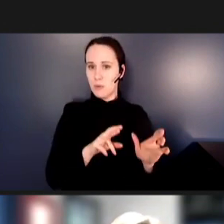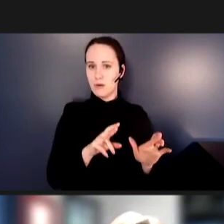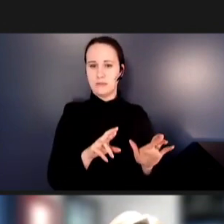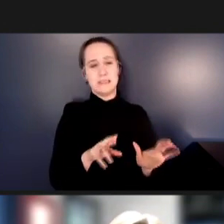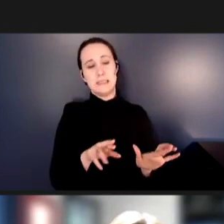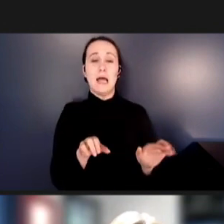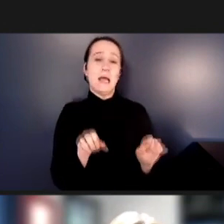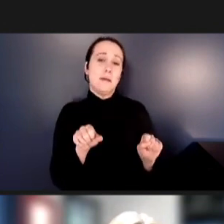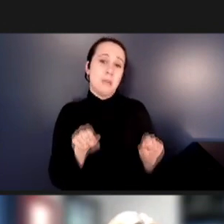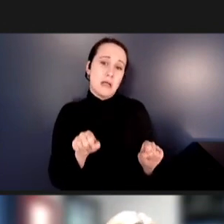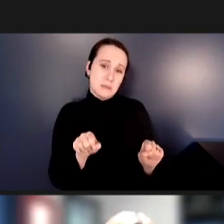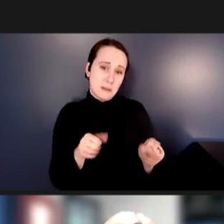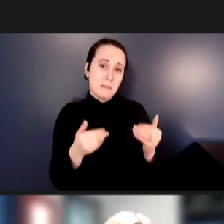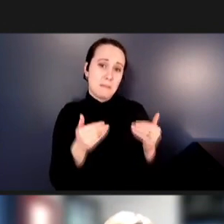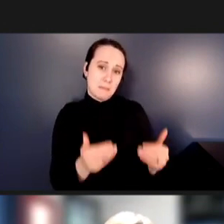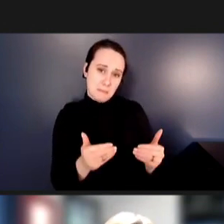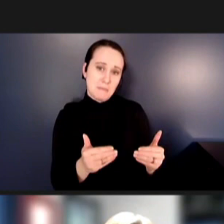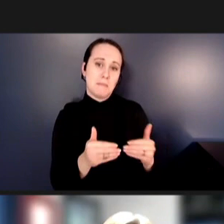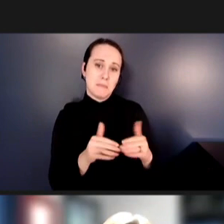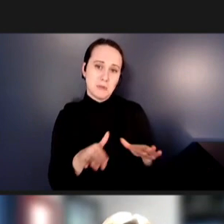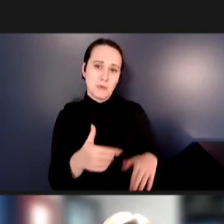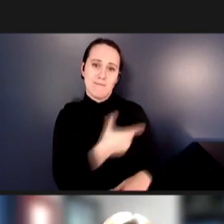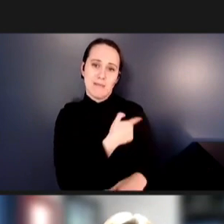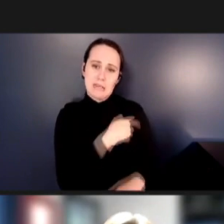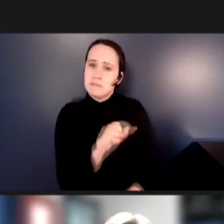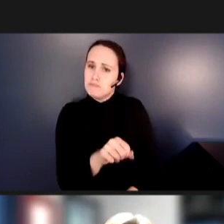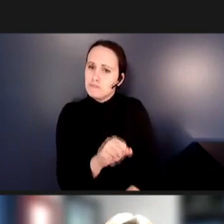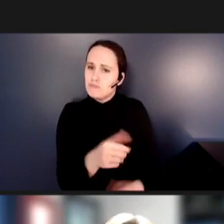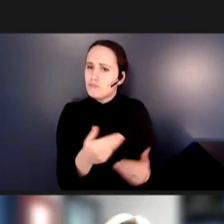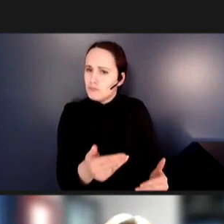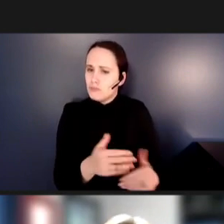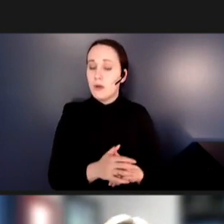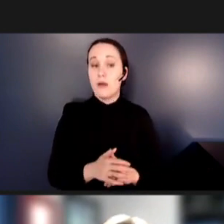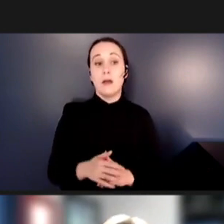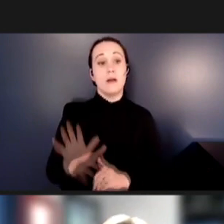have their children vaccinated against COVID-19, and about a third of parents